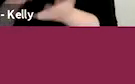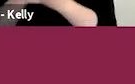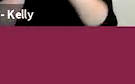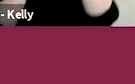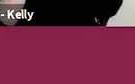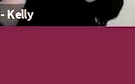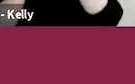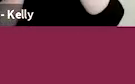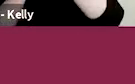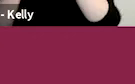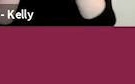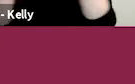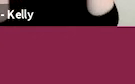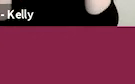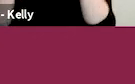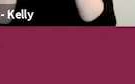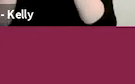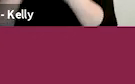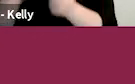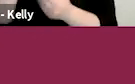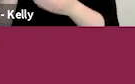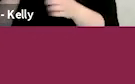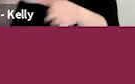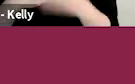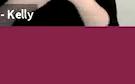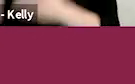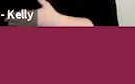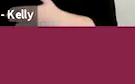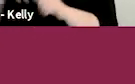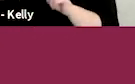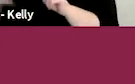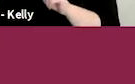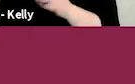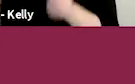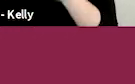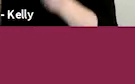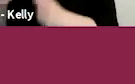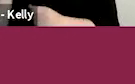things so we know some people like spontaneity and adventure, other people like rigorous protocols,